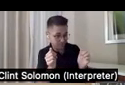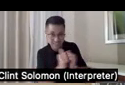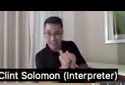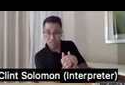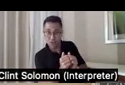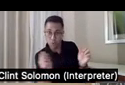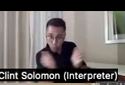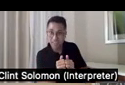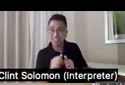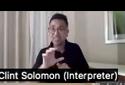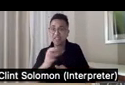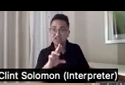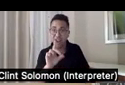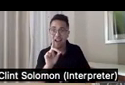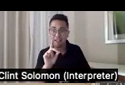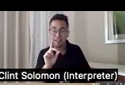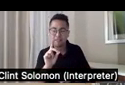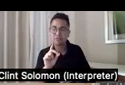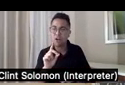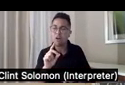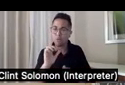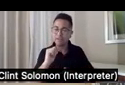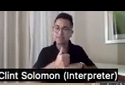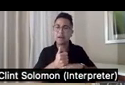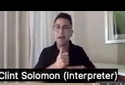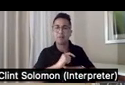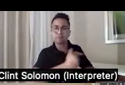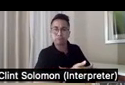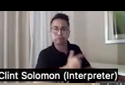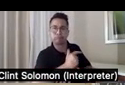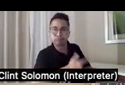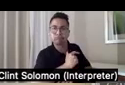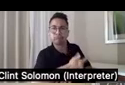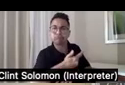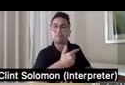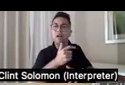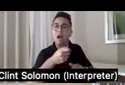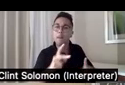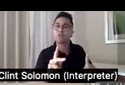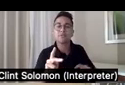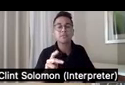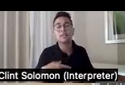so we want to create turn taking opportunities not just opportunities to answer questions